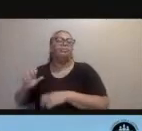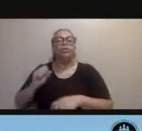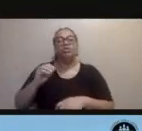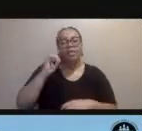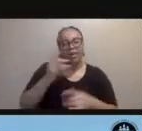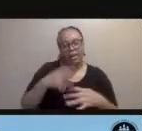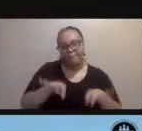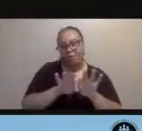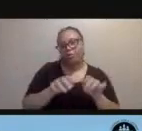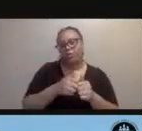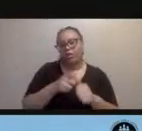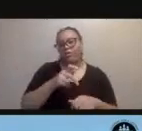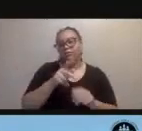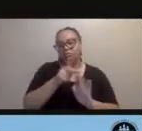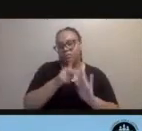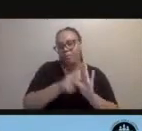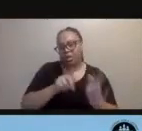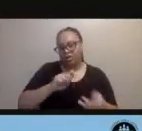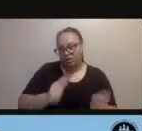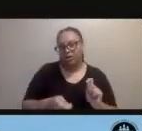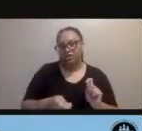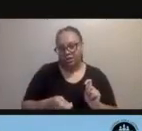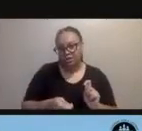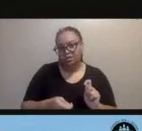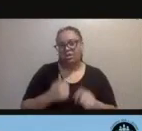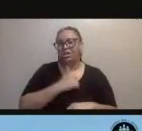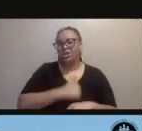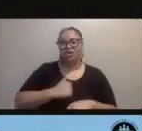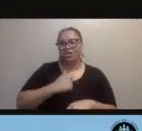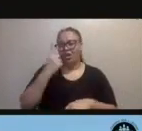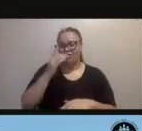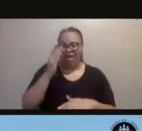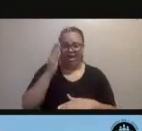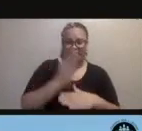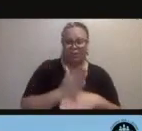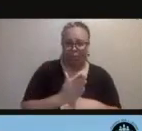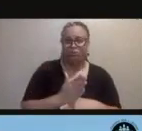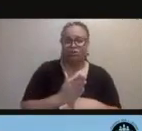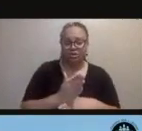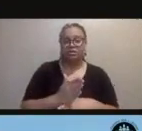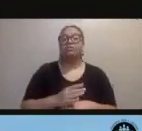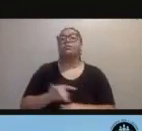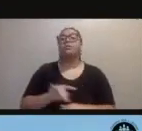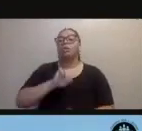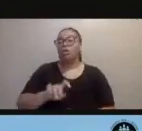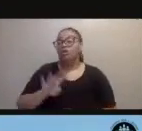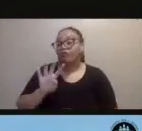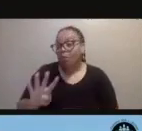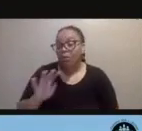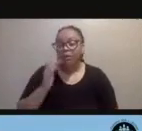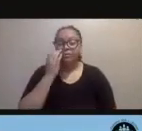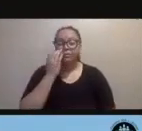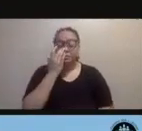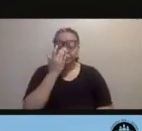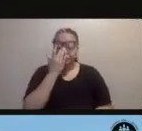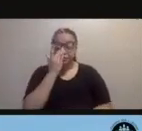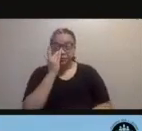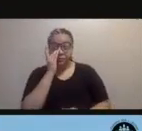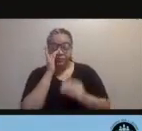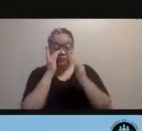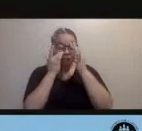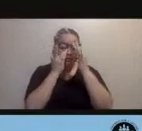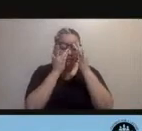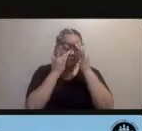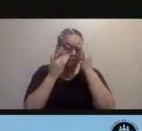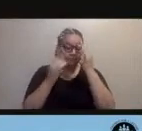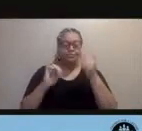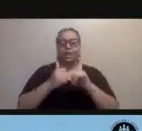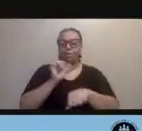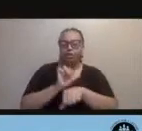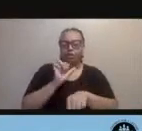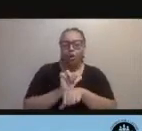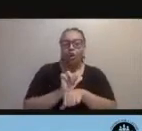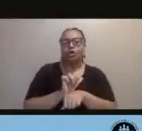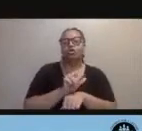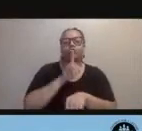REALLY, REALLY IMPORTANT WHE